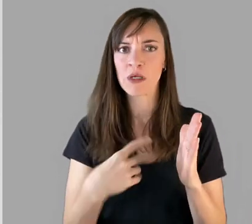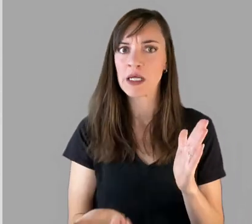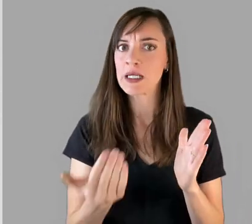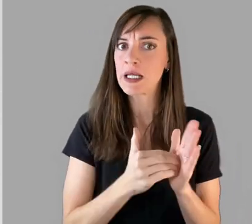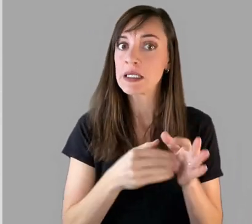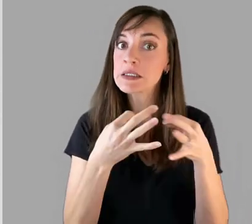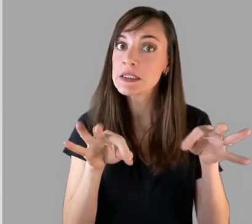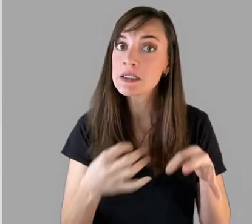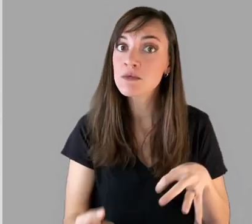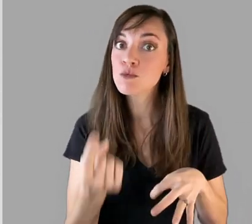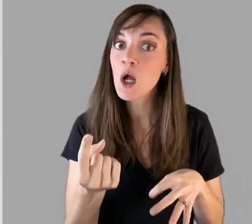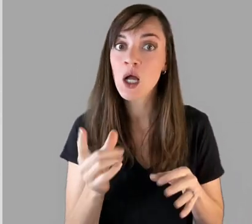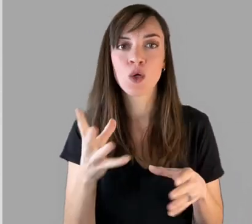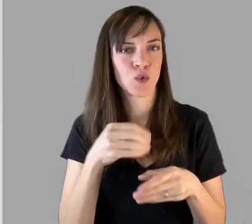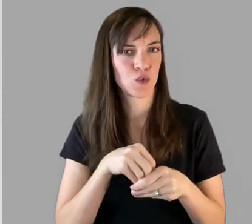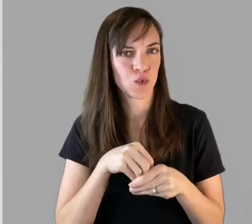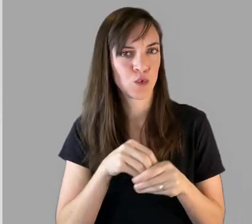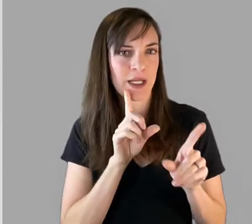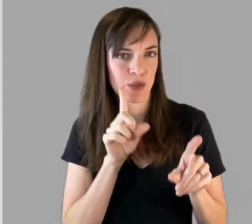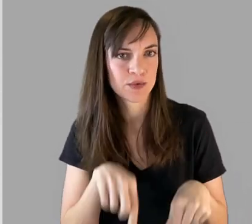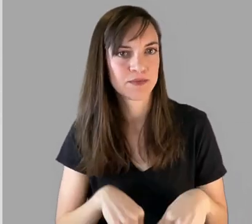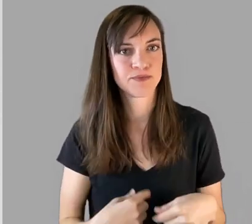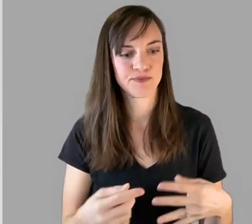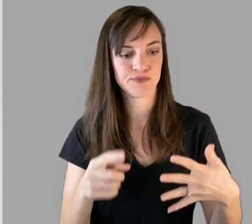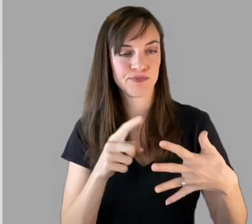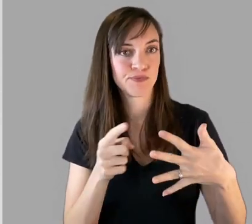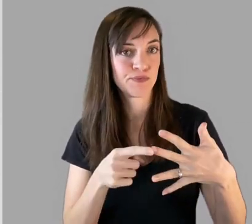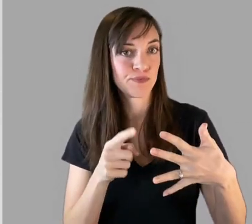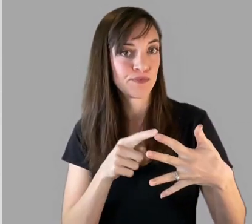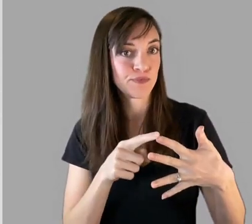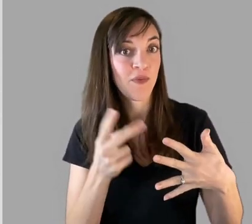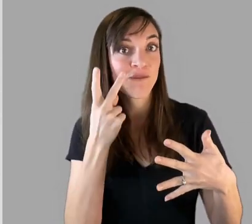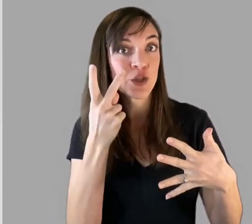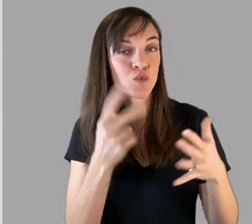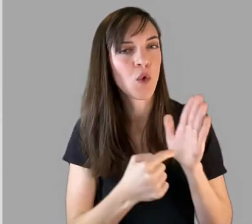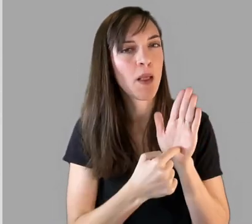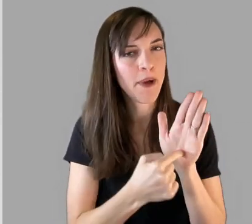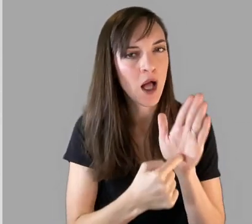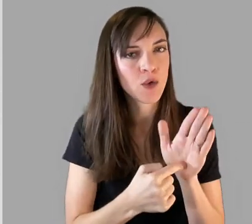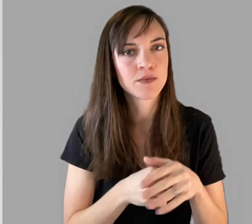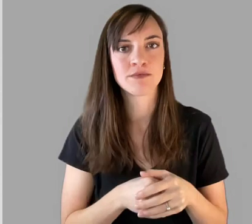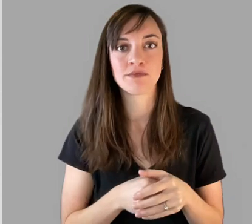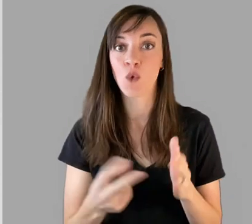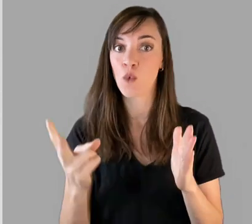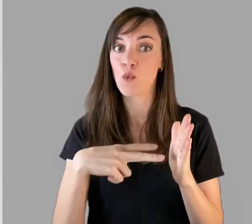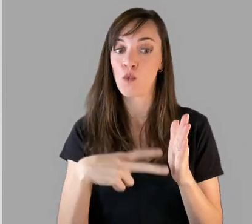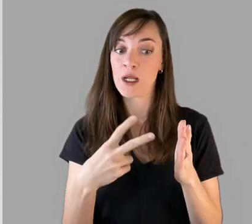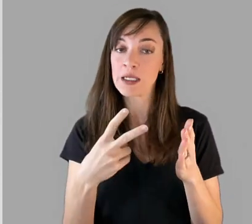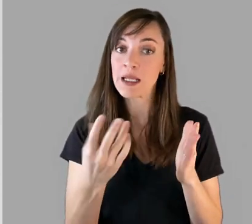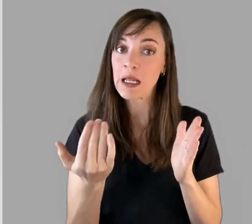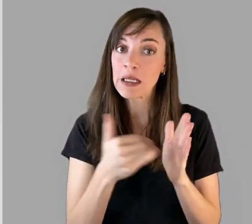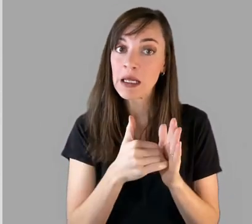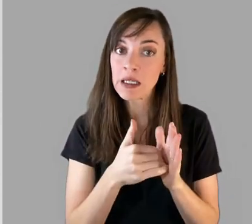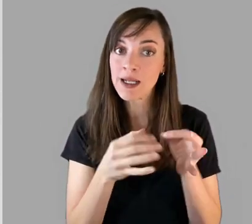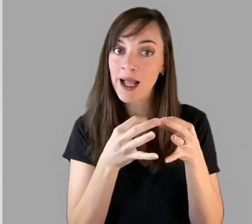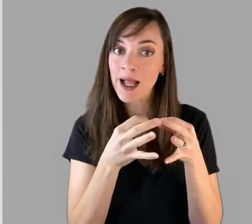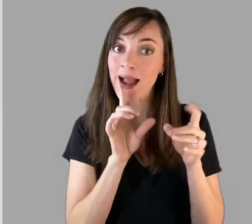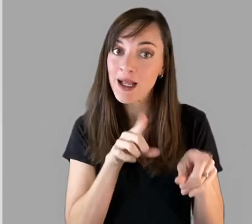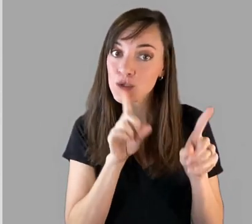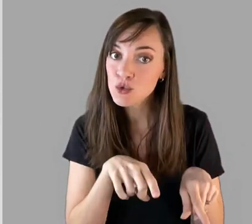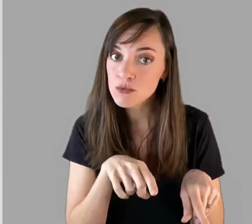Verbal/Signed: Prompt 2: Reread sentence containing answer